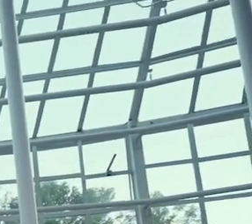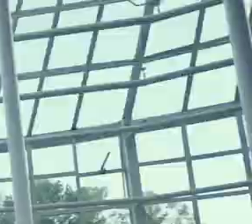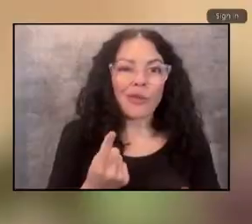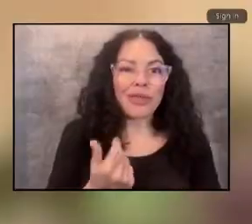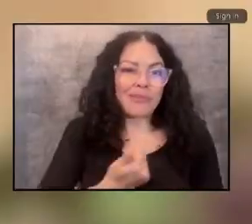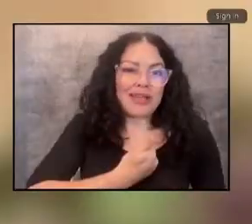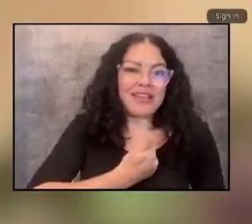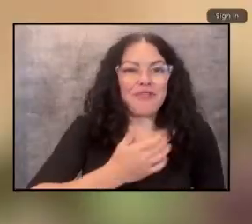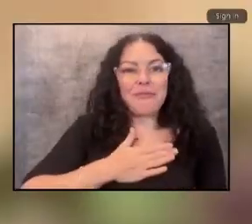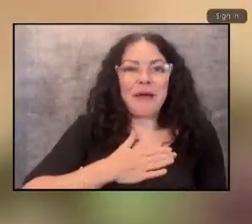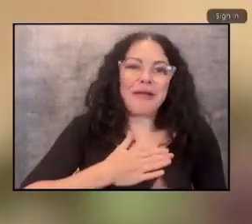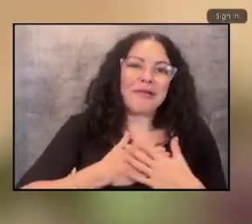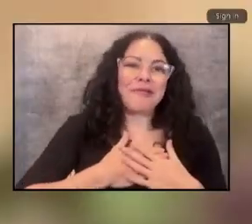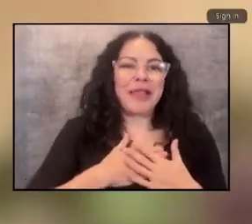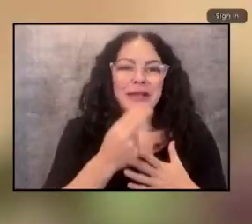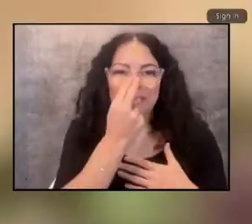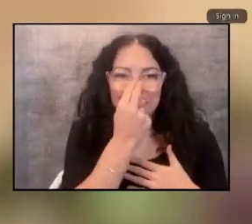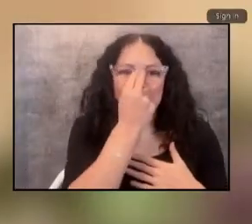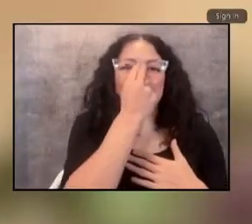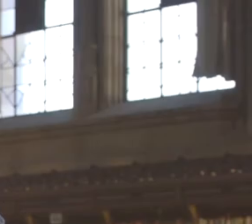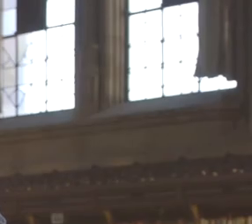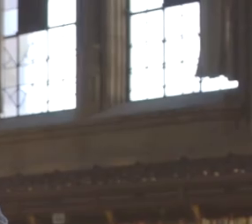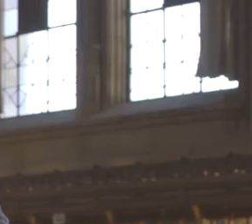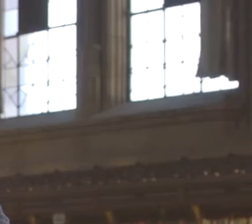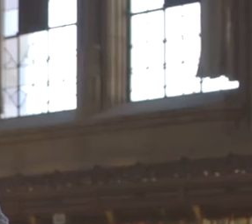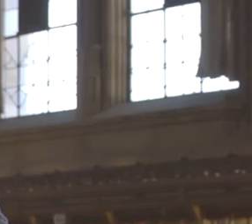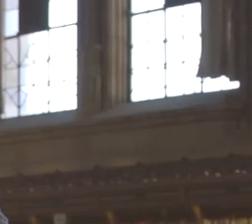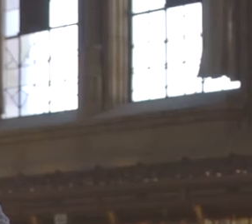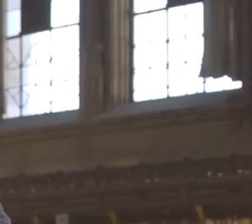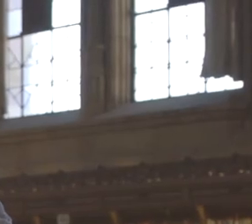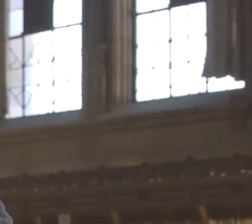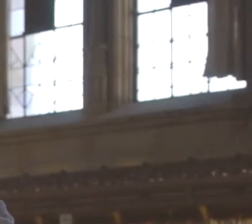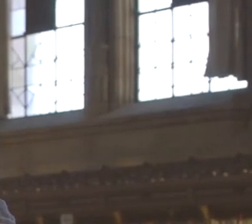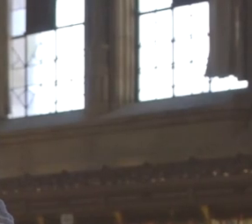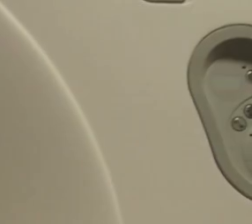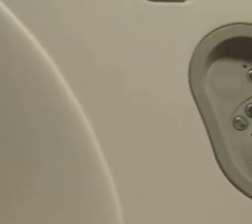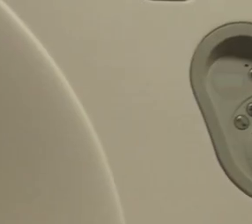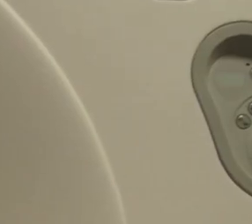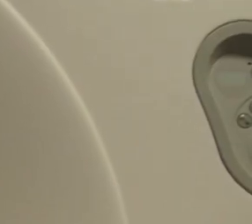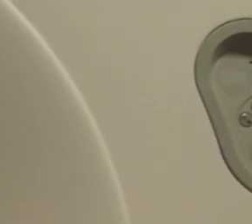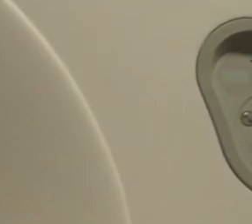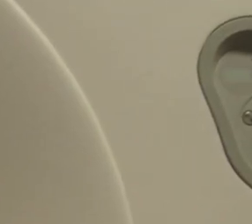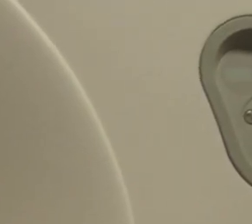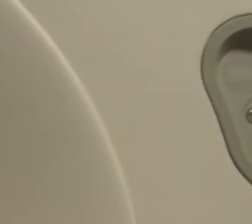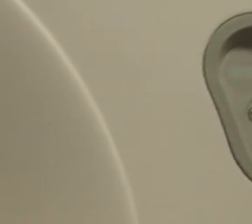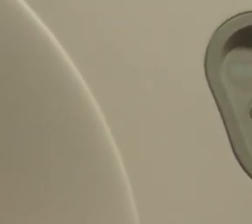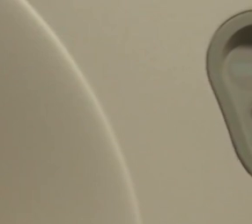there are some great opportunities in areas of say accessibility in healthcare. And obviously